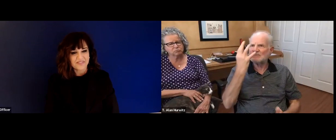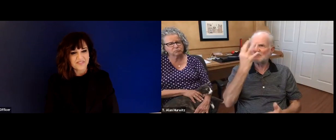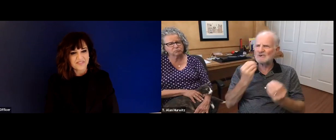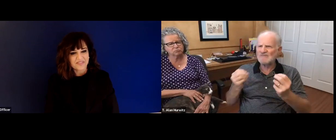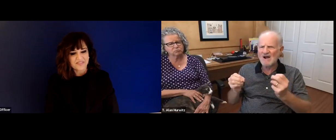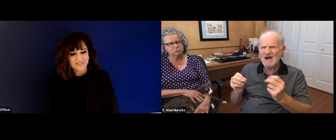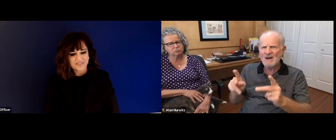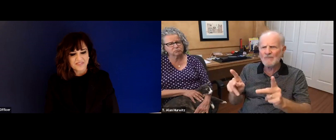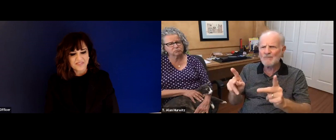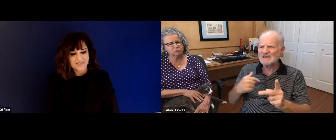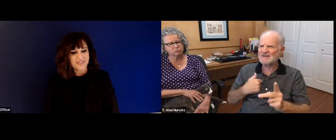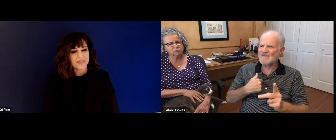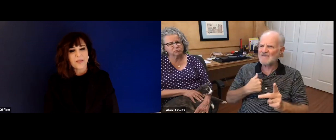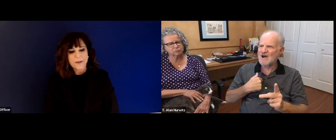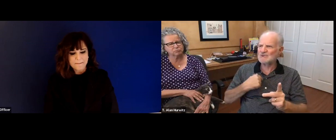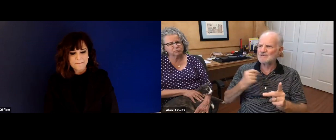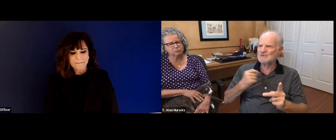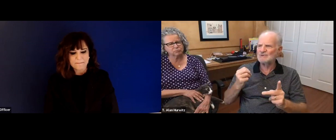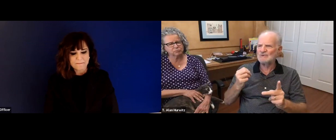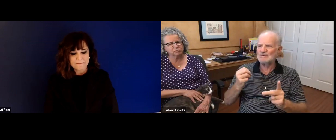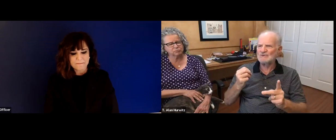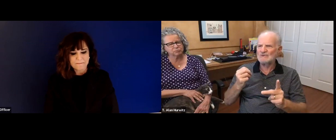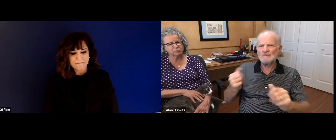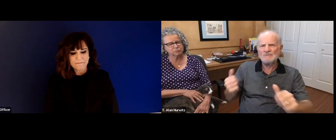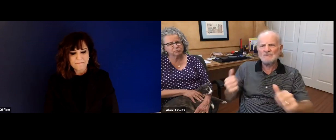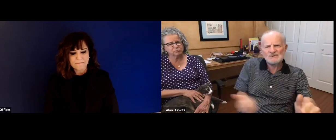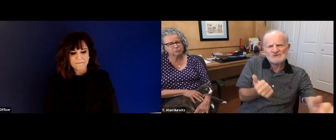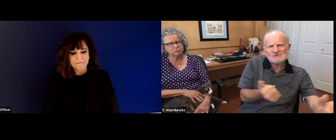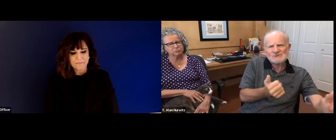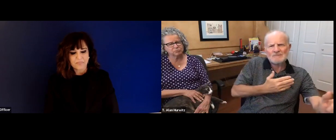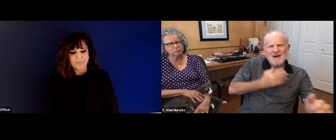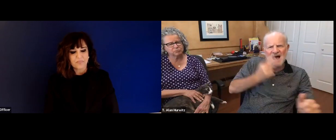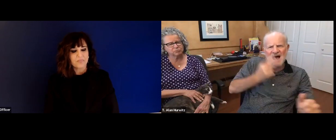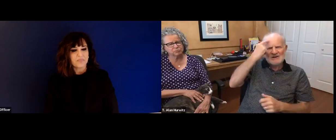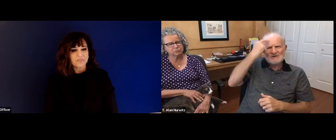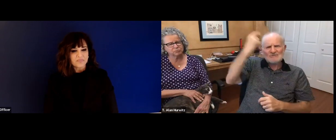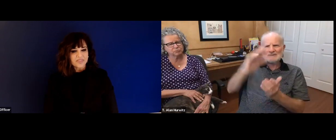the National Technical Institute for the Deaf. And I thought to